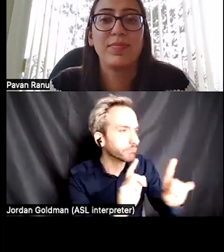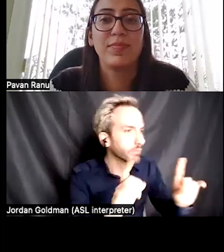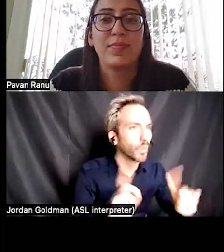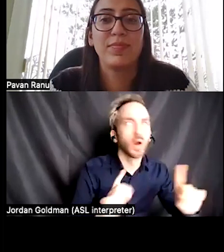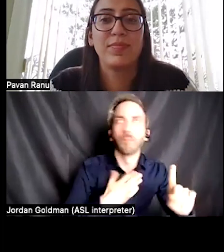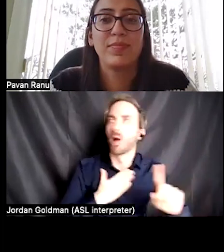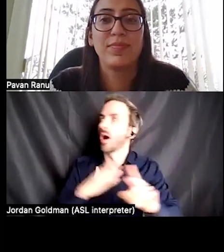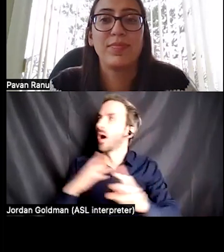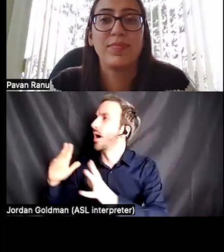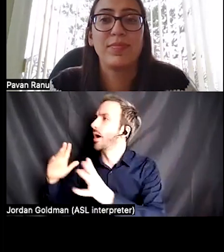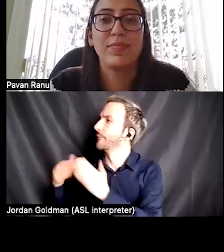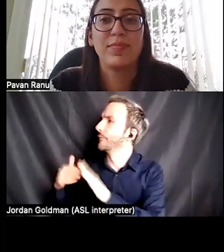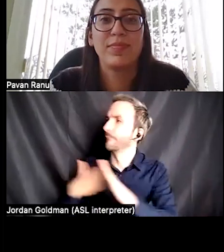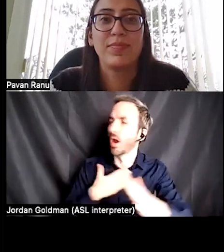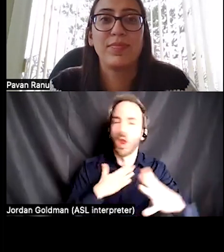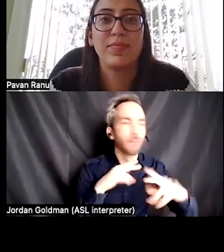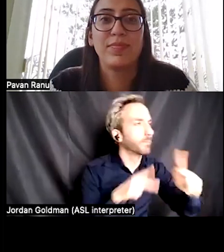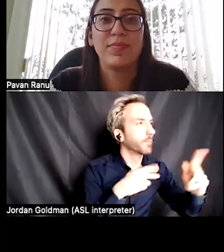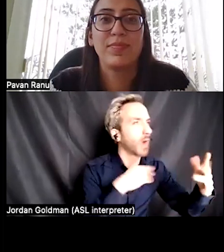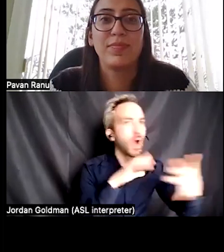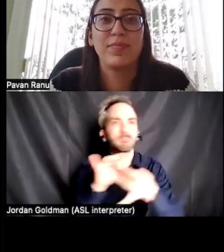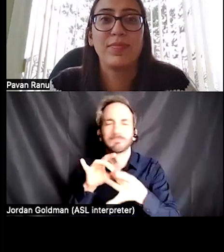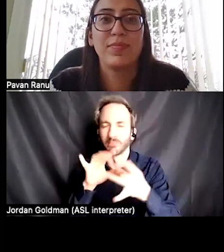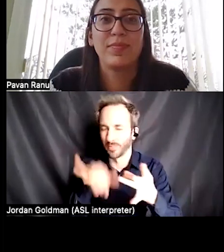a nice reversal compared to some of what we've previously seen